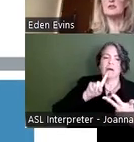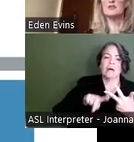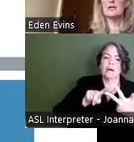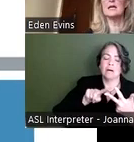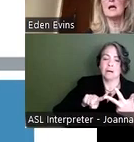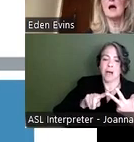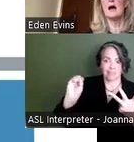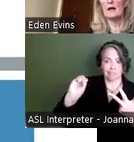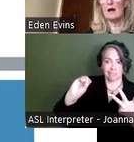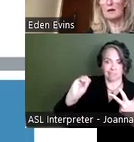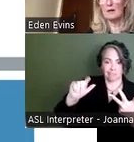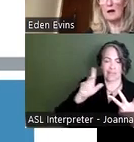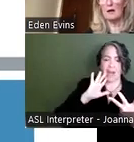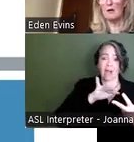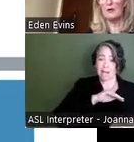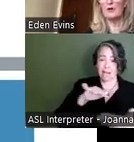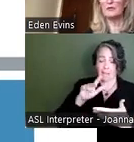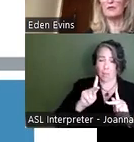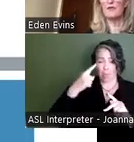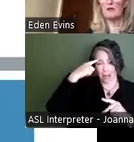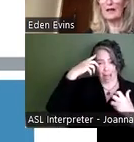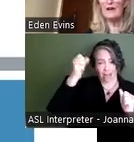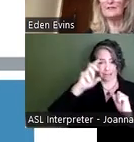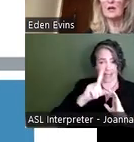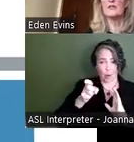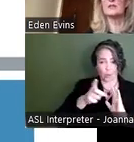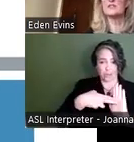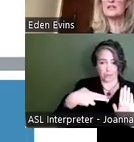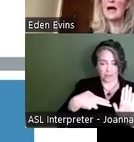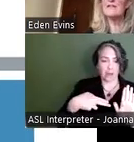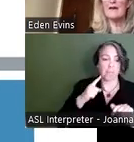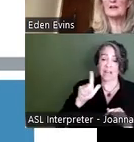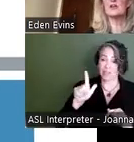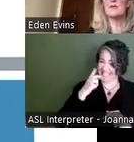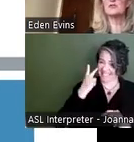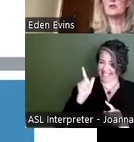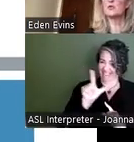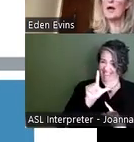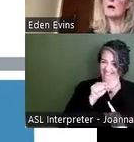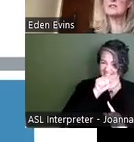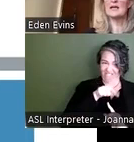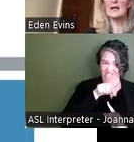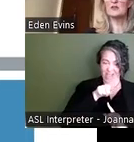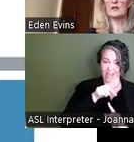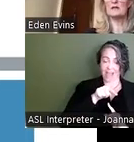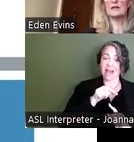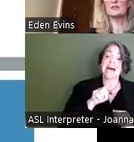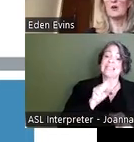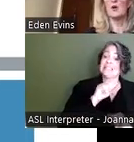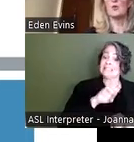you see on the far left, the side effects amongst those without a psychiatric illness